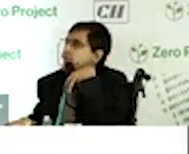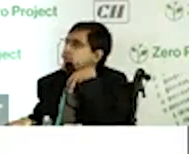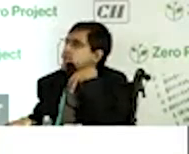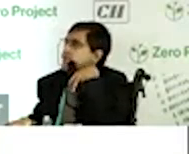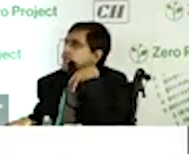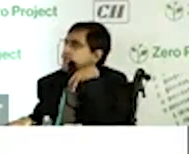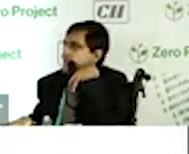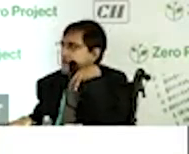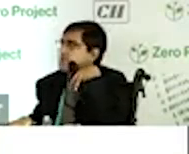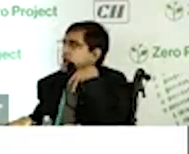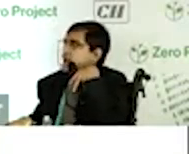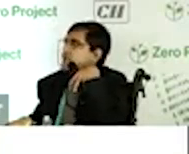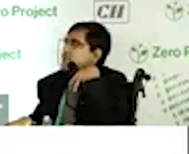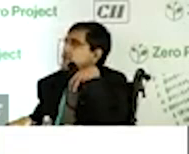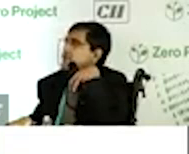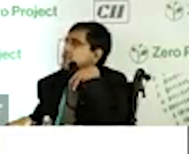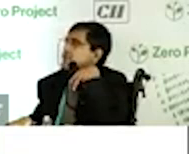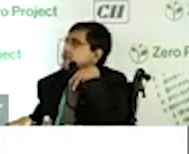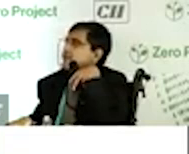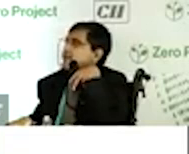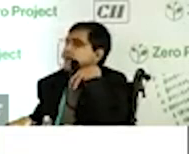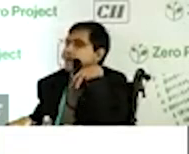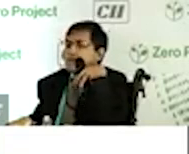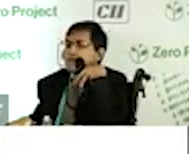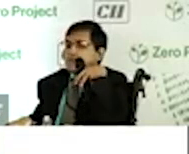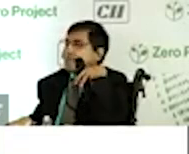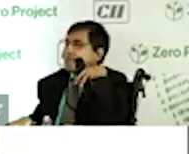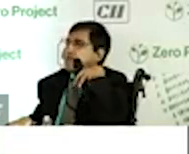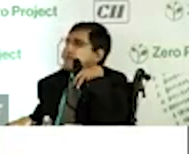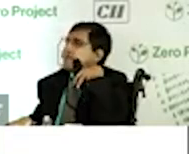for first two panelists, that is Sumit and Ankita.